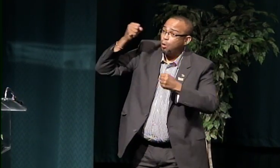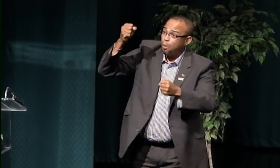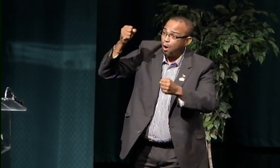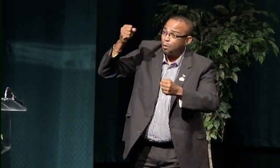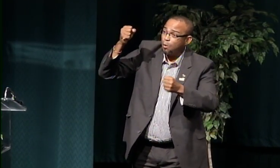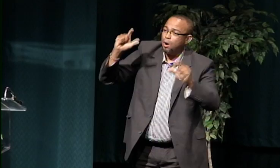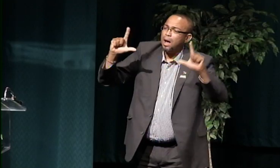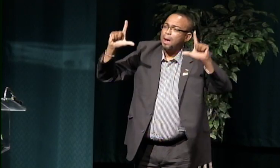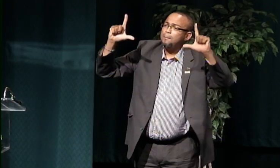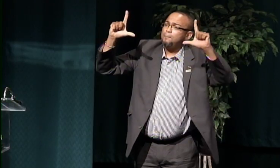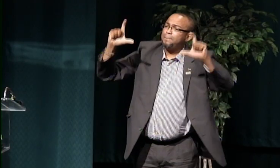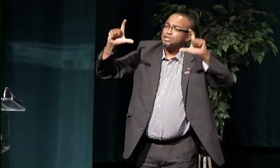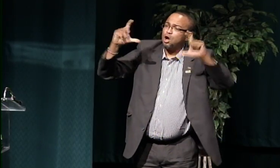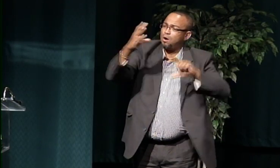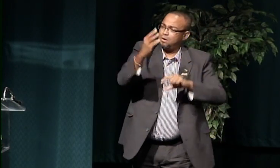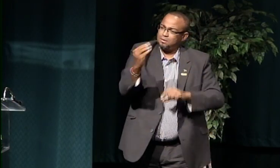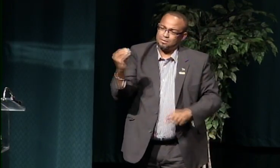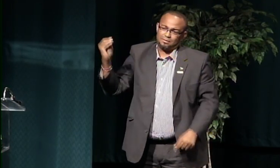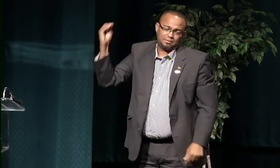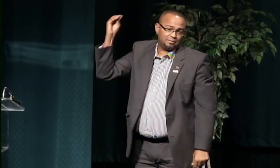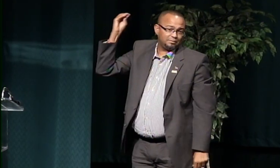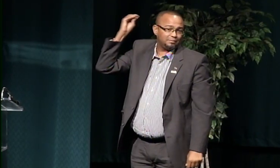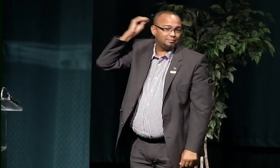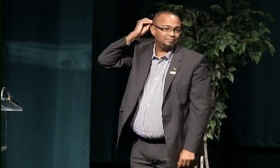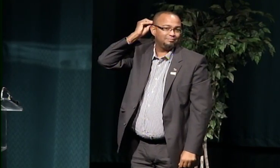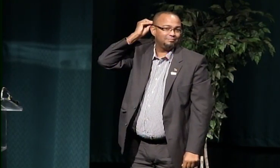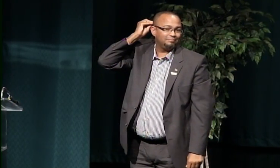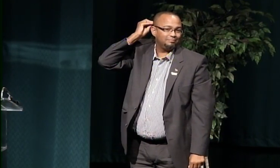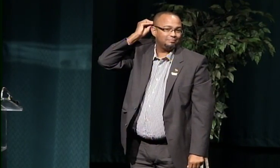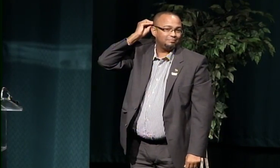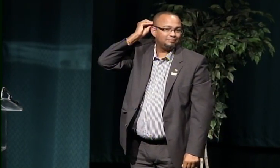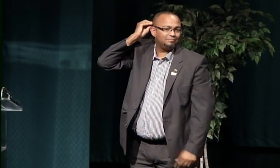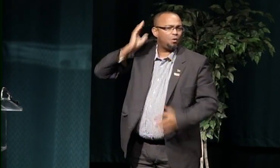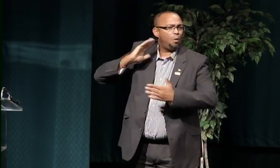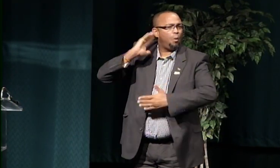Watching the students and the faculty and the community members protesting.